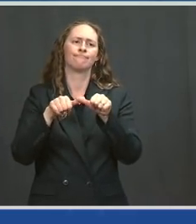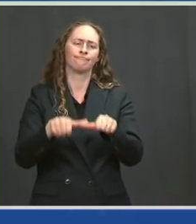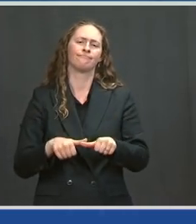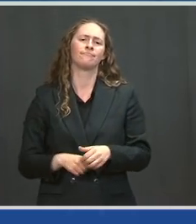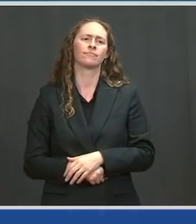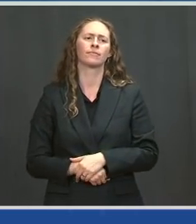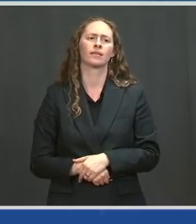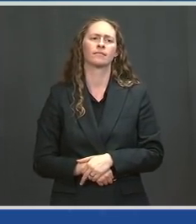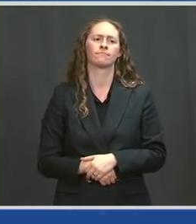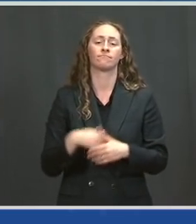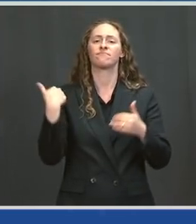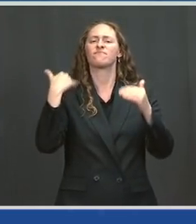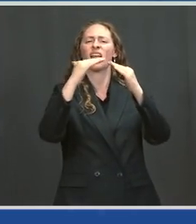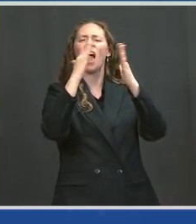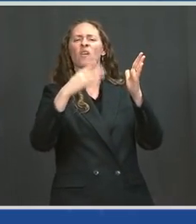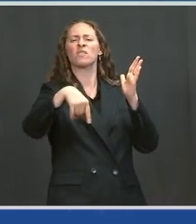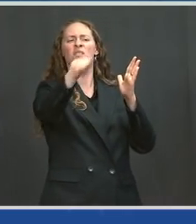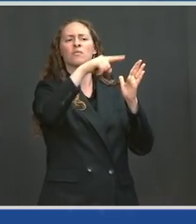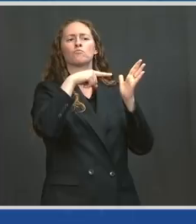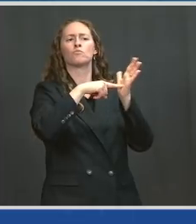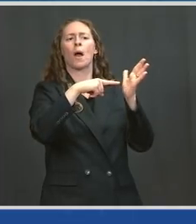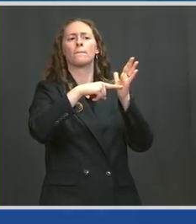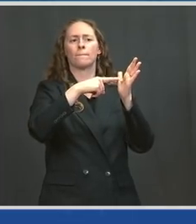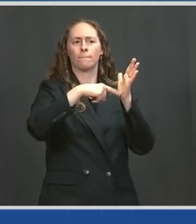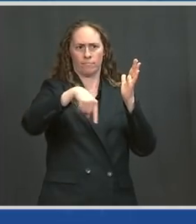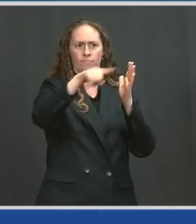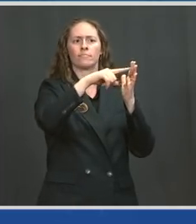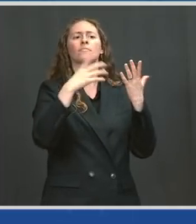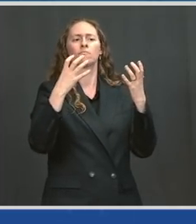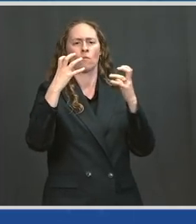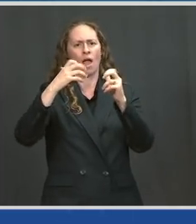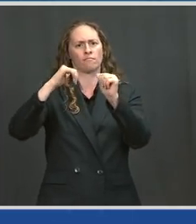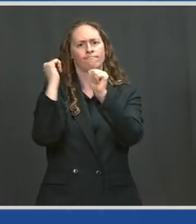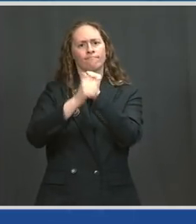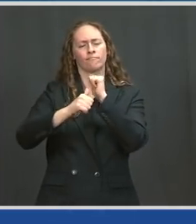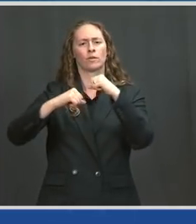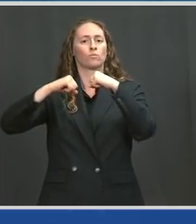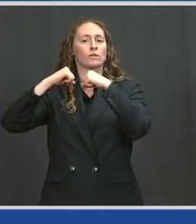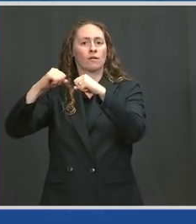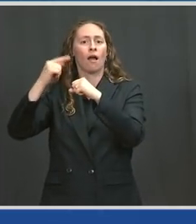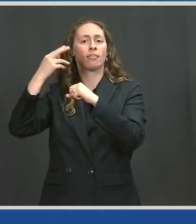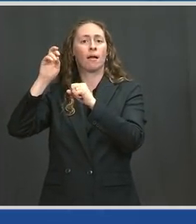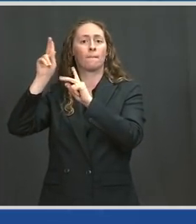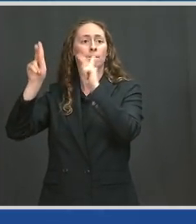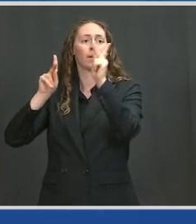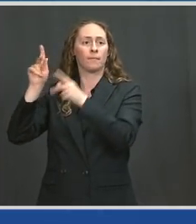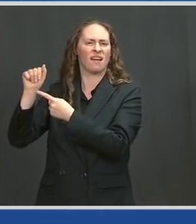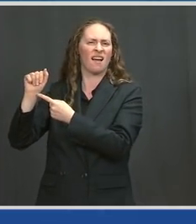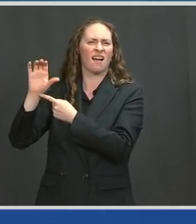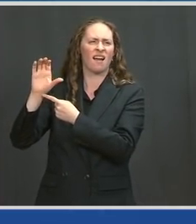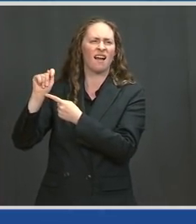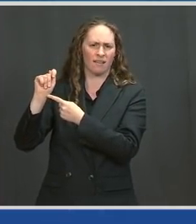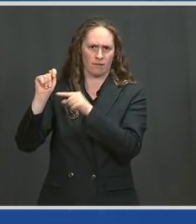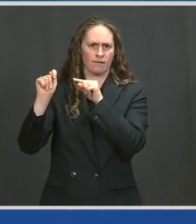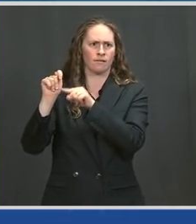The Senate will take it up later this month, and I'm going to fight like heck with every tool in my disposal for its passage.